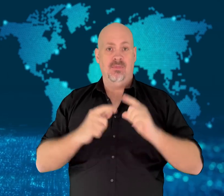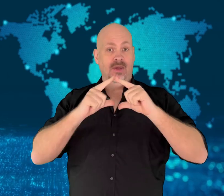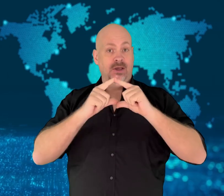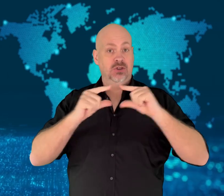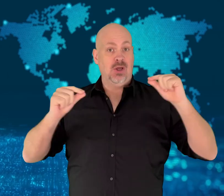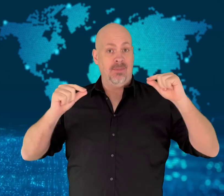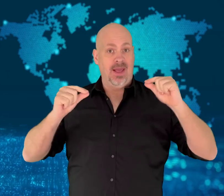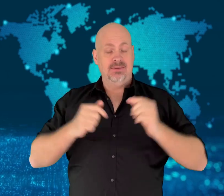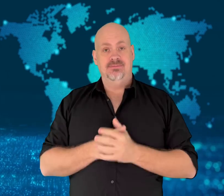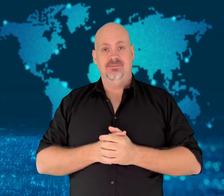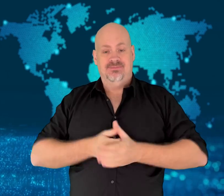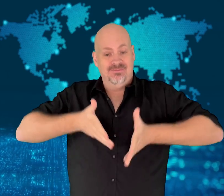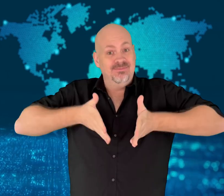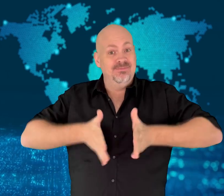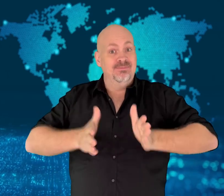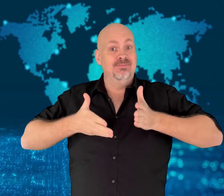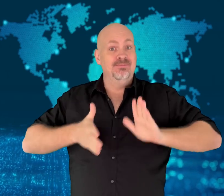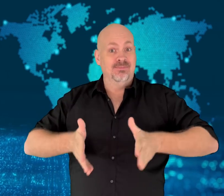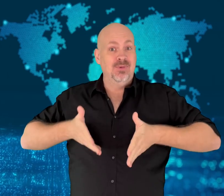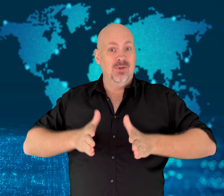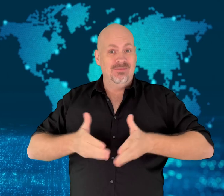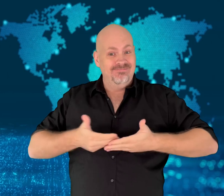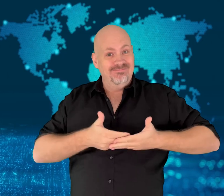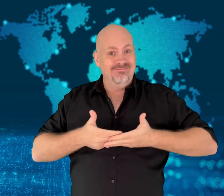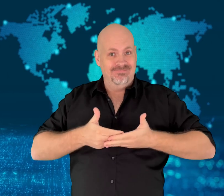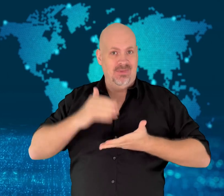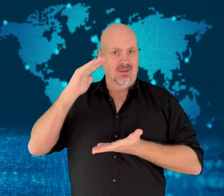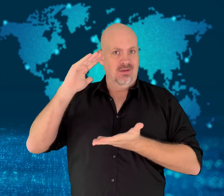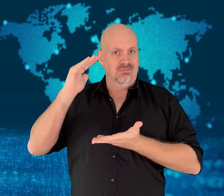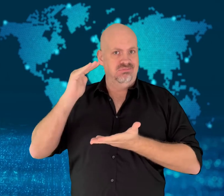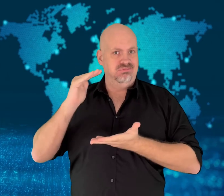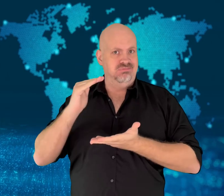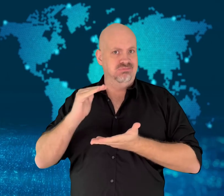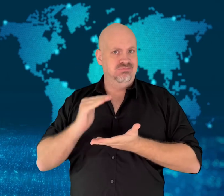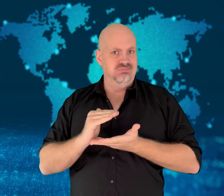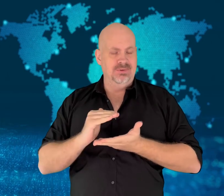Falling birth rate